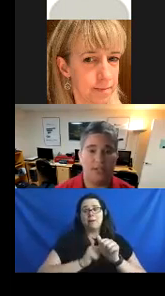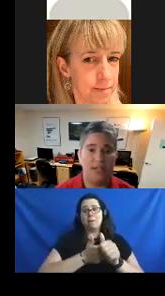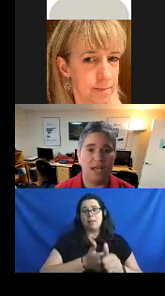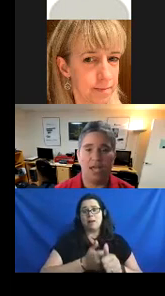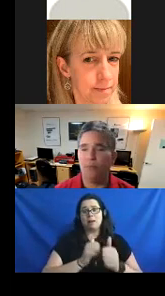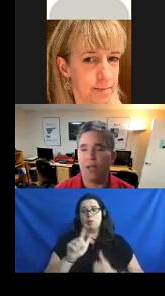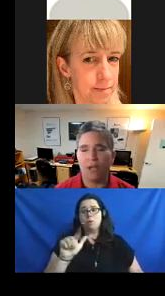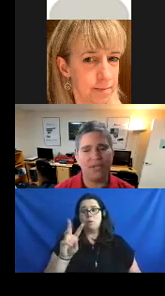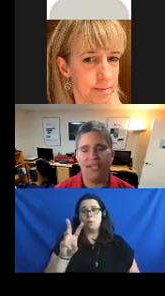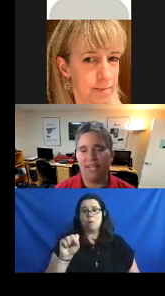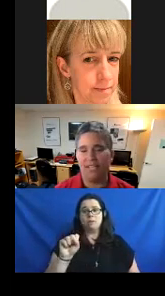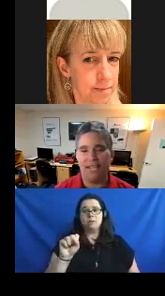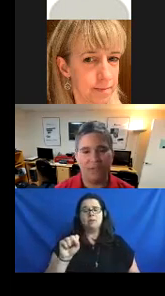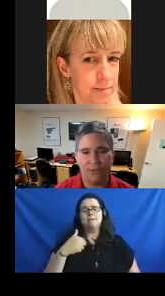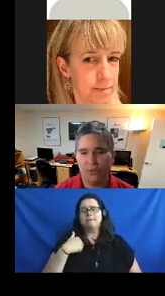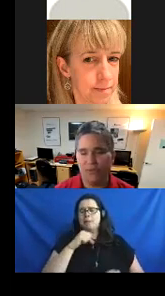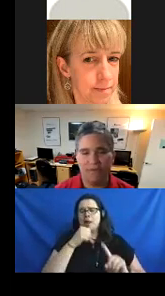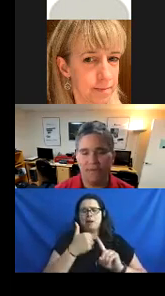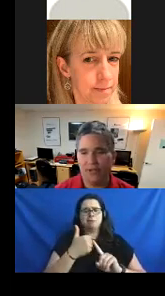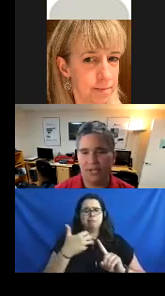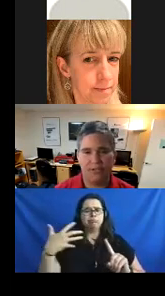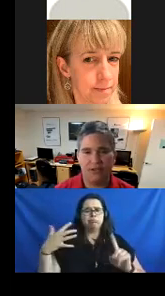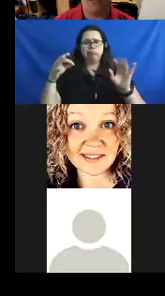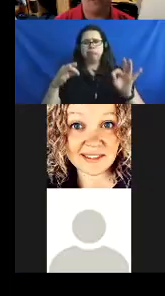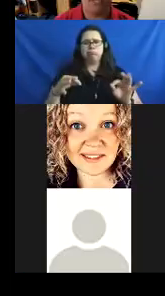I AM NOT GOING TO GET INTO VARIOUS LAWS WITHIN THIS